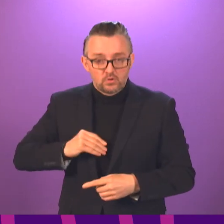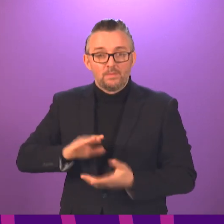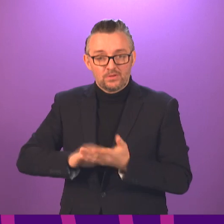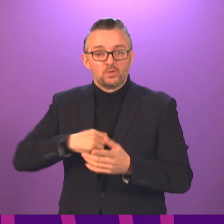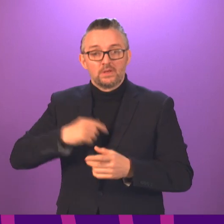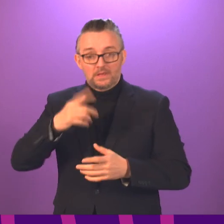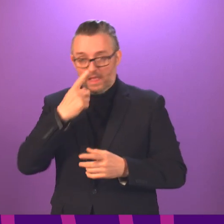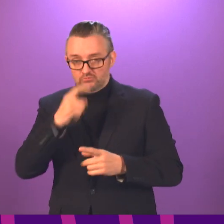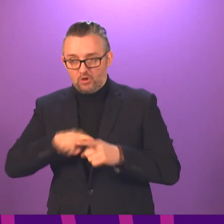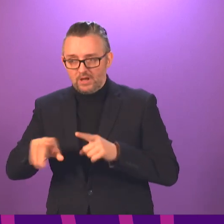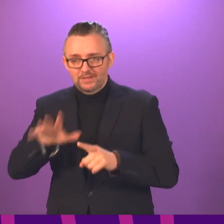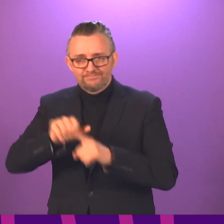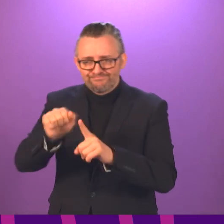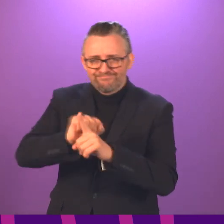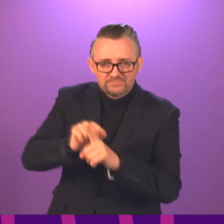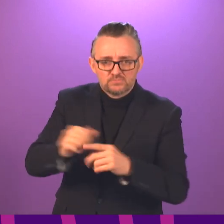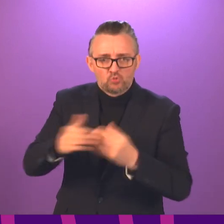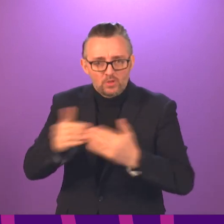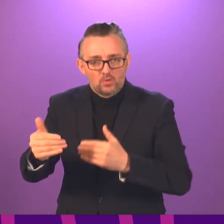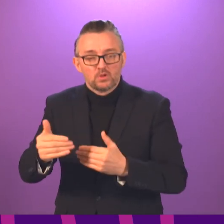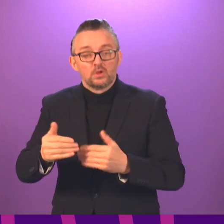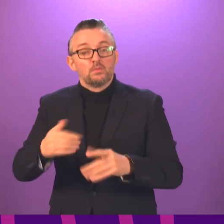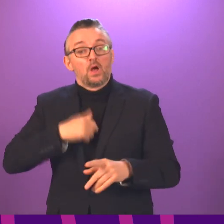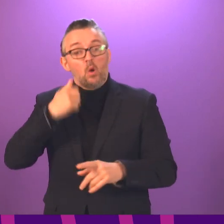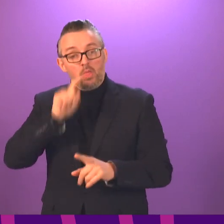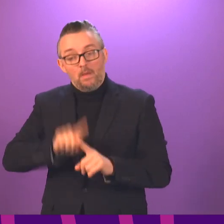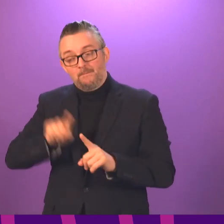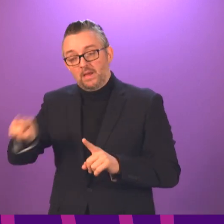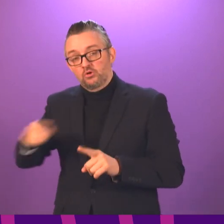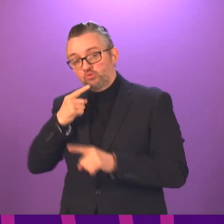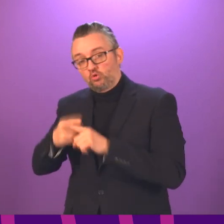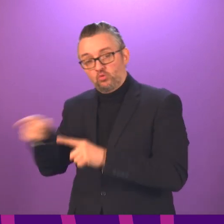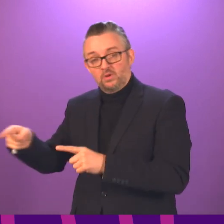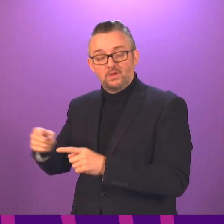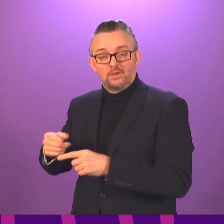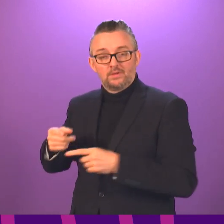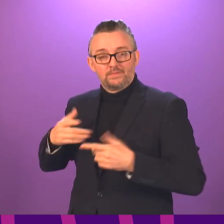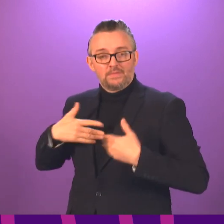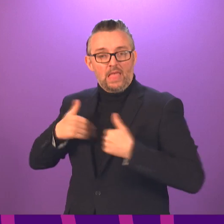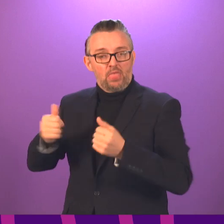on to them and try to resolve them. I will come back to Alison Johnstone on that point, or ask the Cabinet Secretary for Health and Sport to do so.